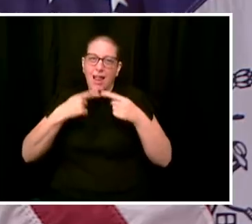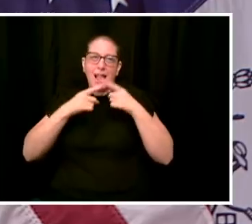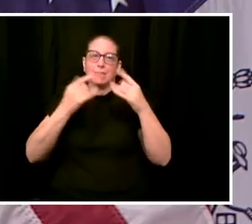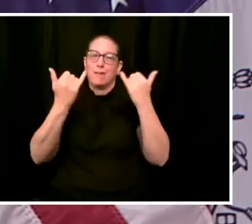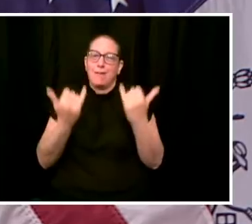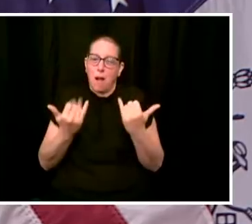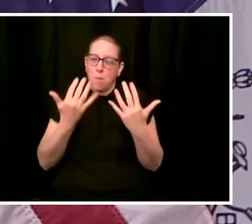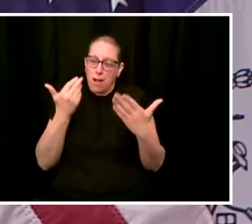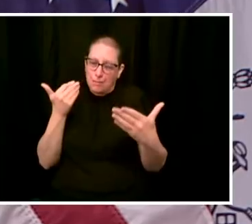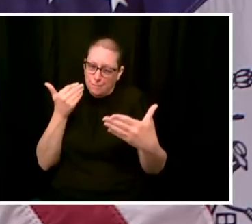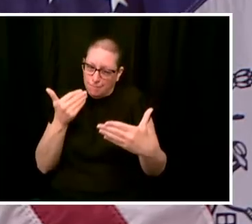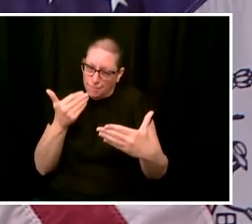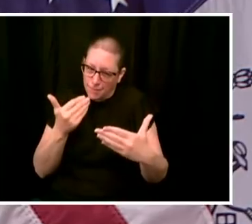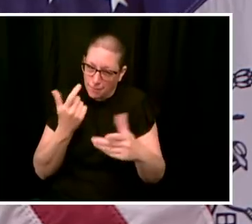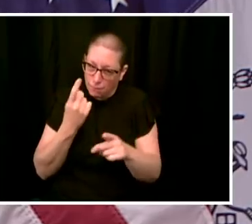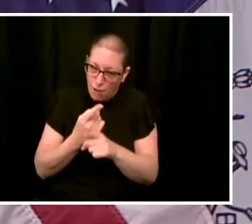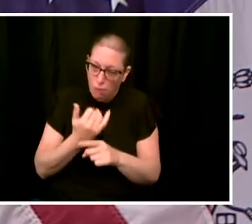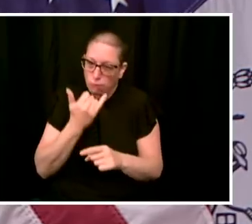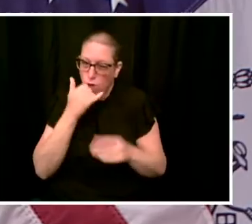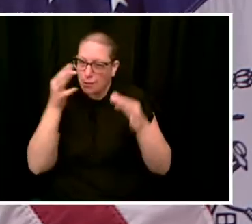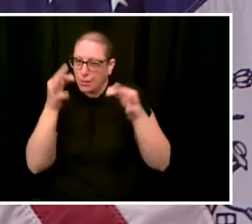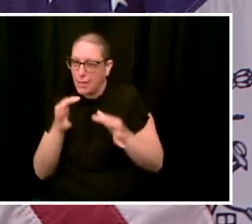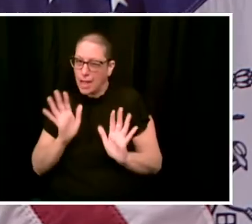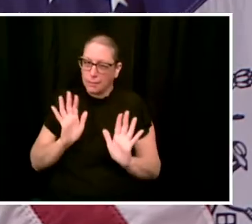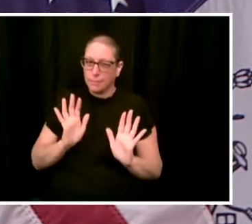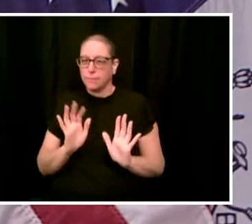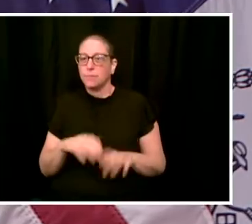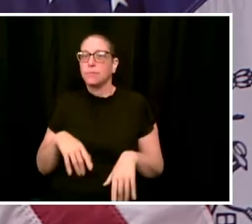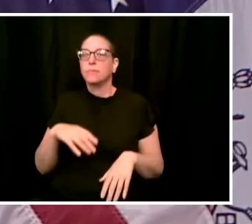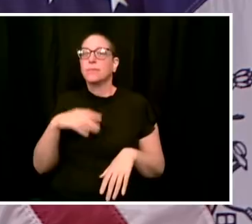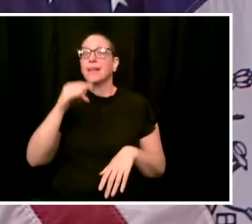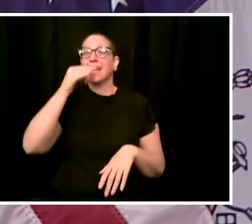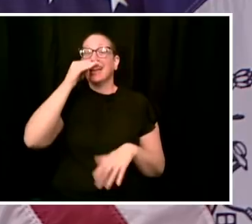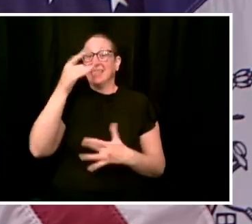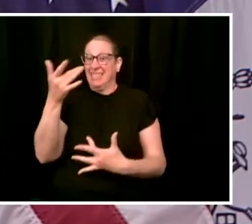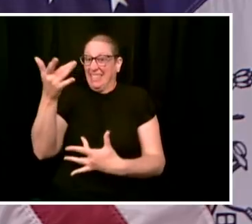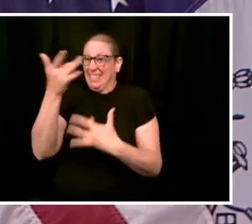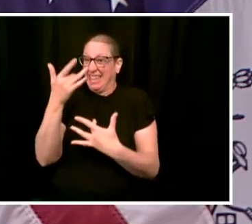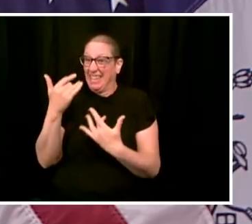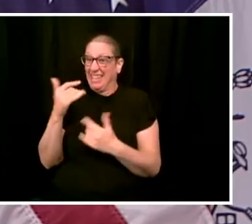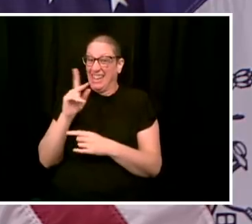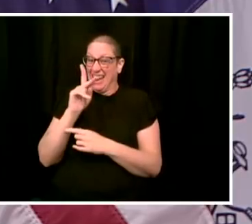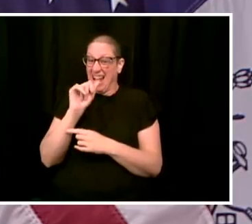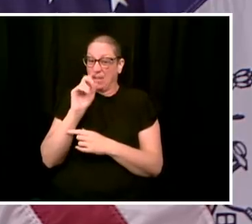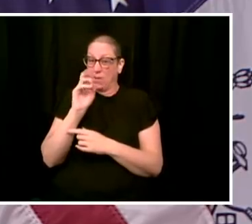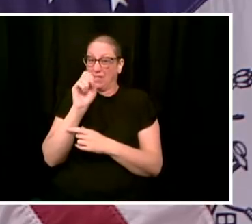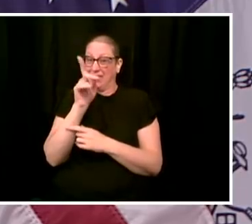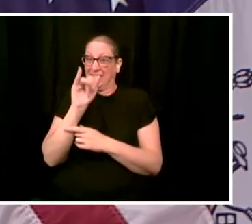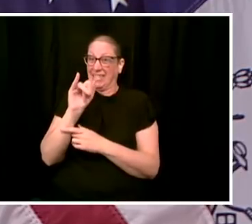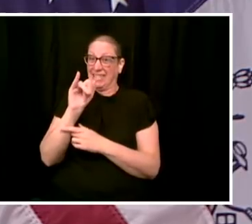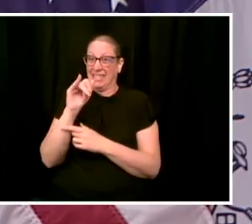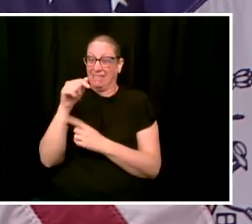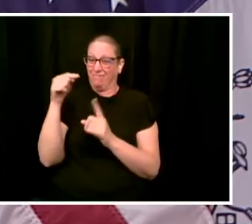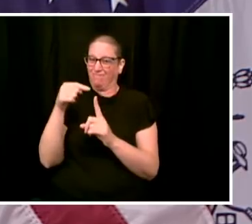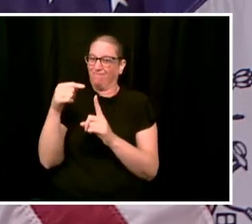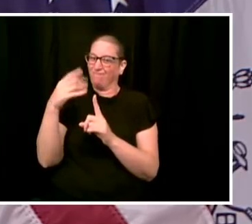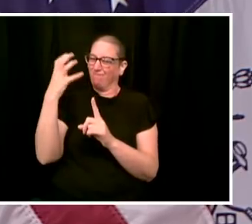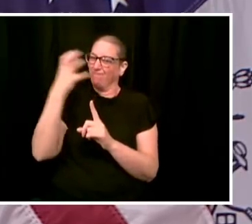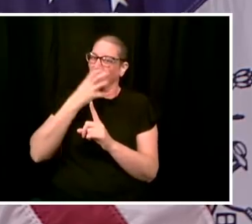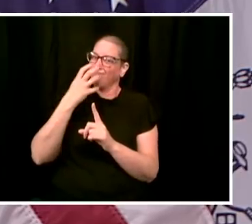CLOSELY. THIS IS A SYNDROME THAT IS HISTORICALLY RARE.